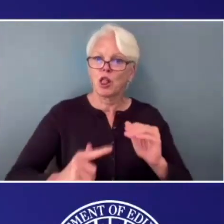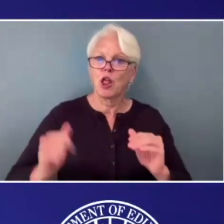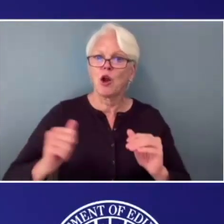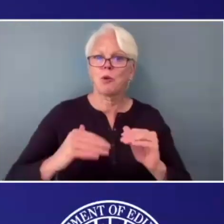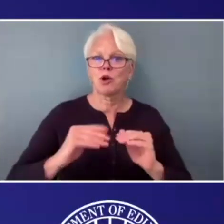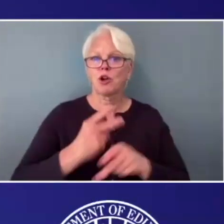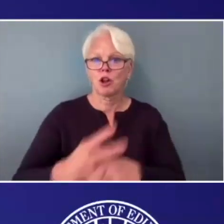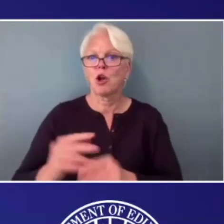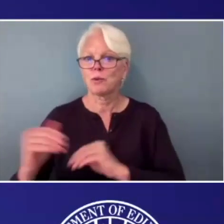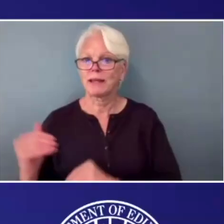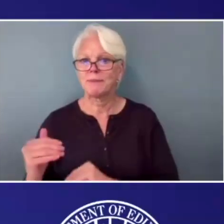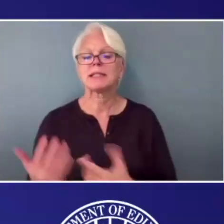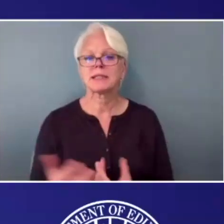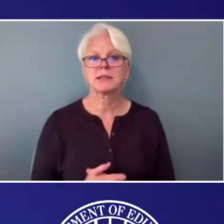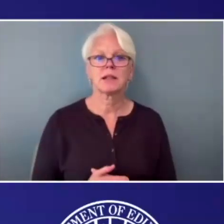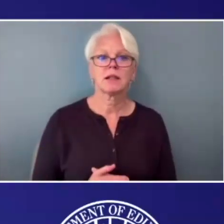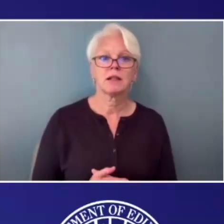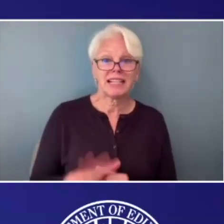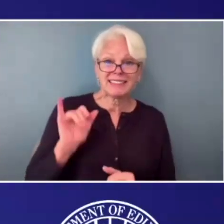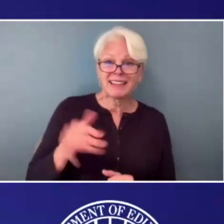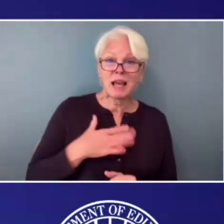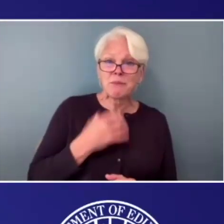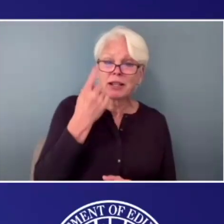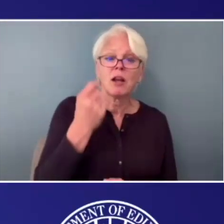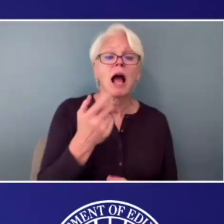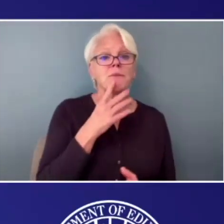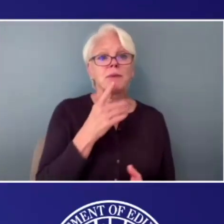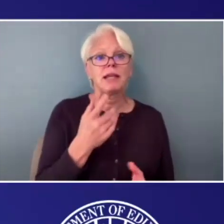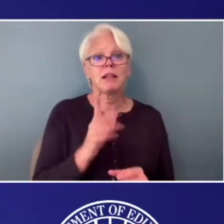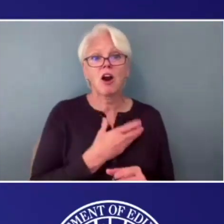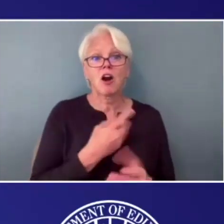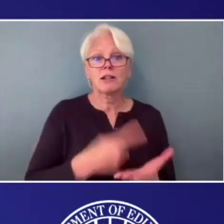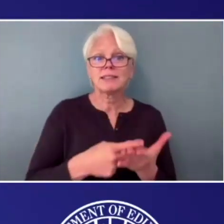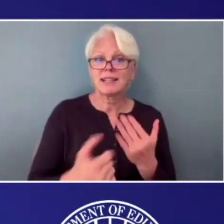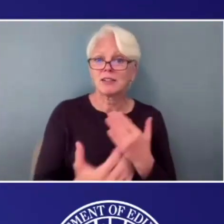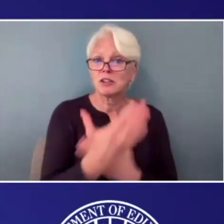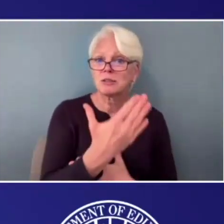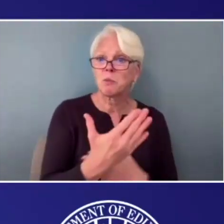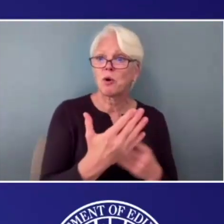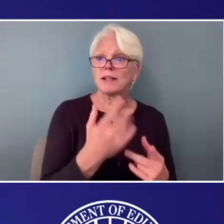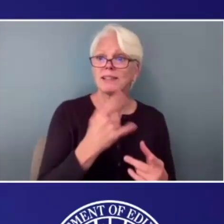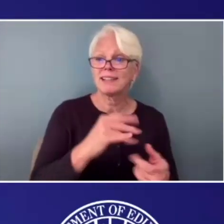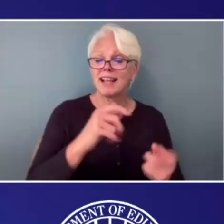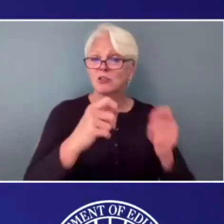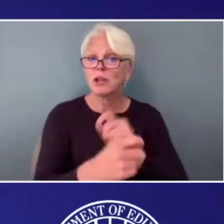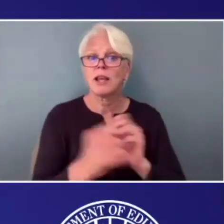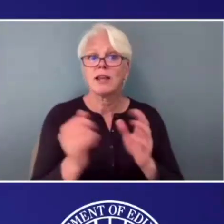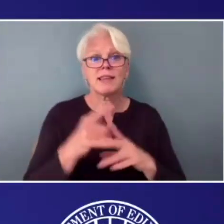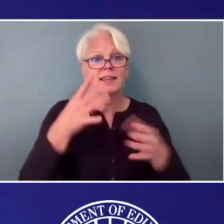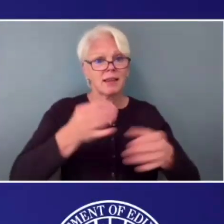Or did it, from our discussion this morning, did that change that it's the determination was made that it's only those